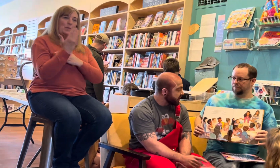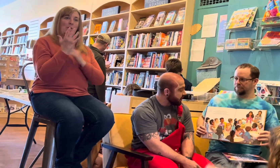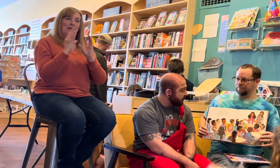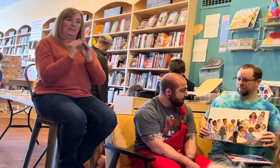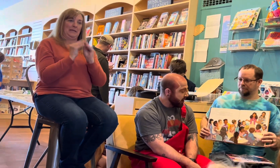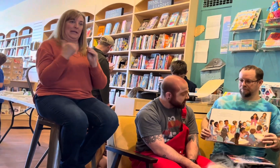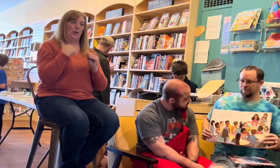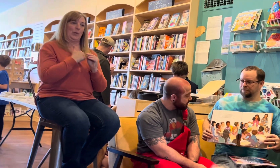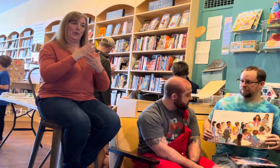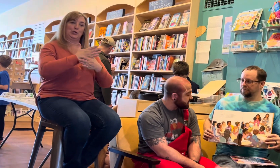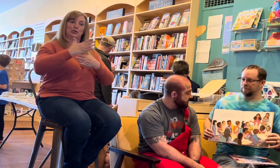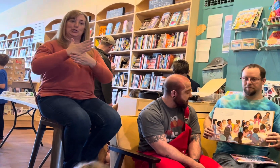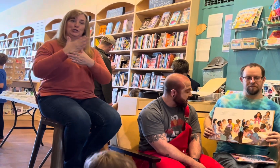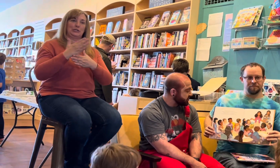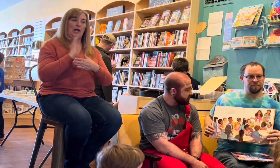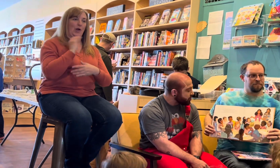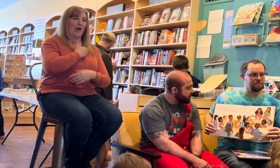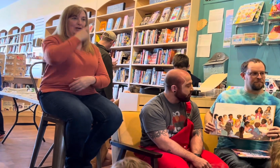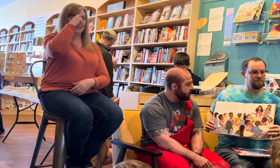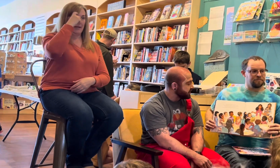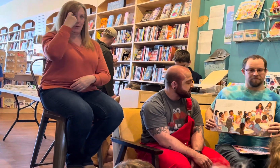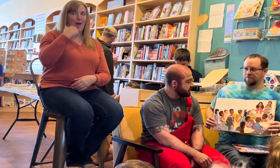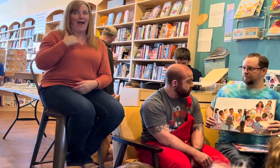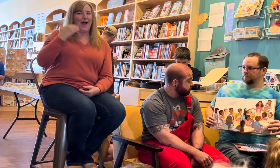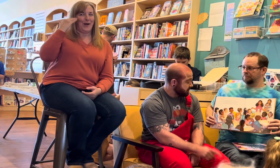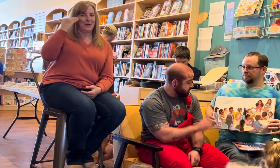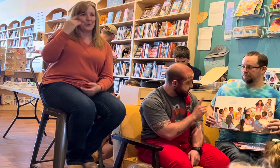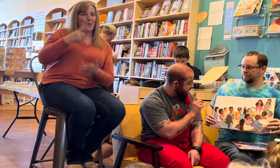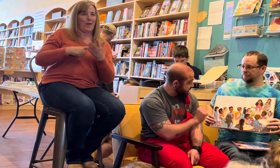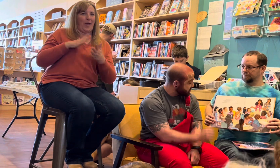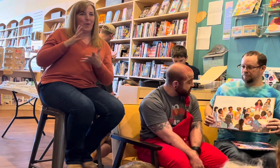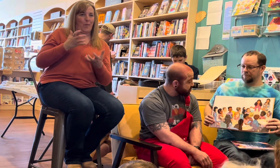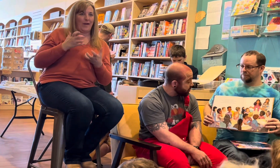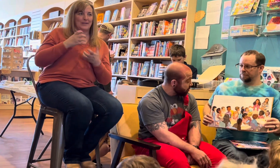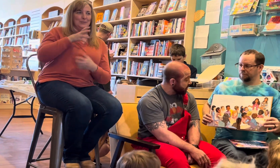share about our summers. I just knew what I wanted to... I just knew what I